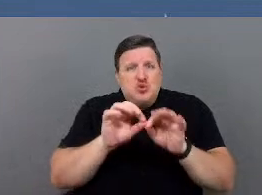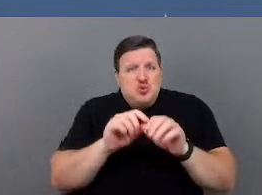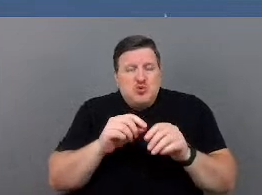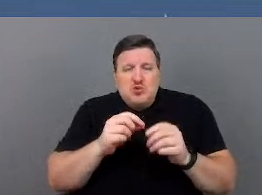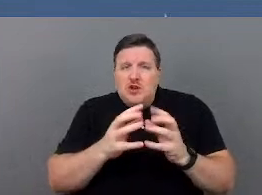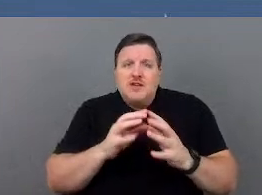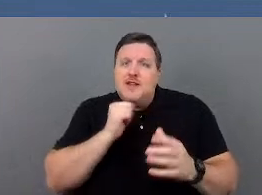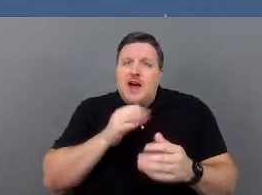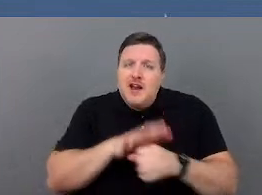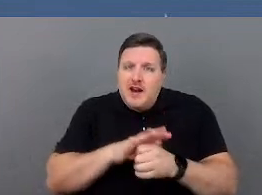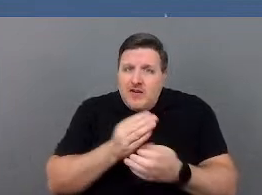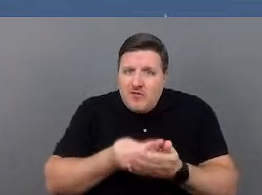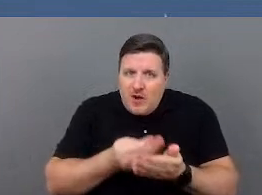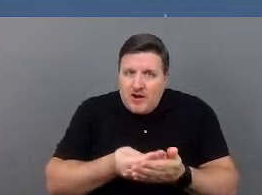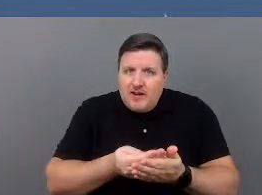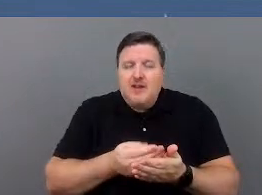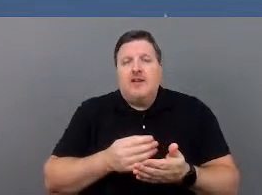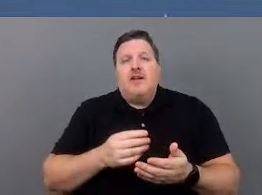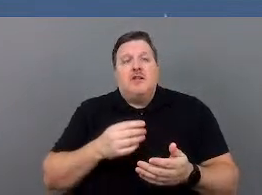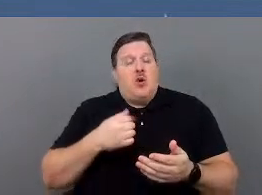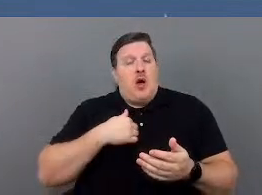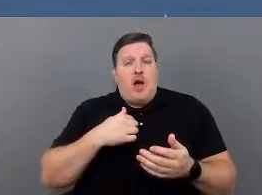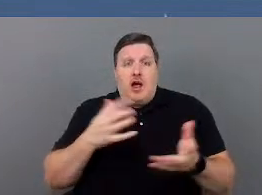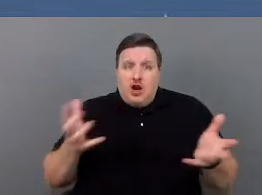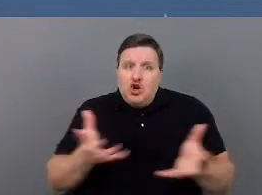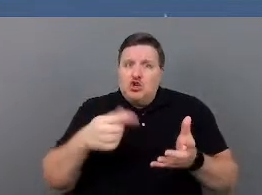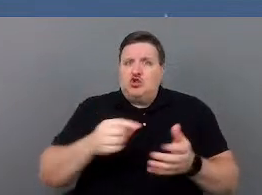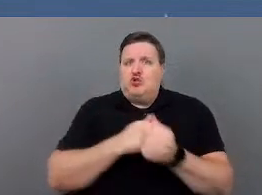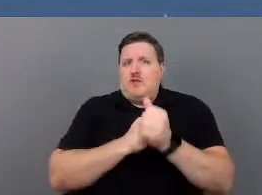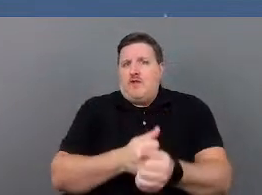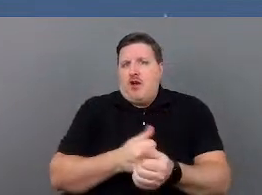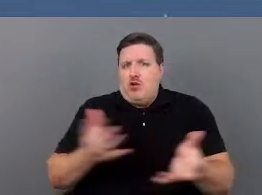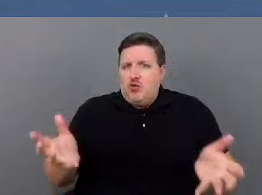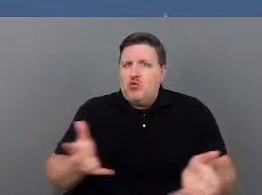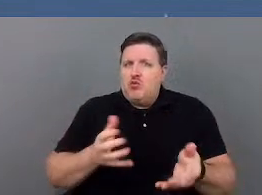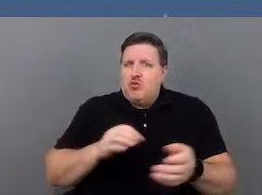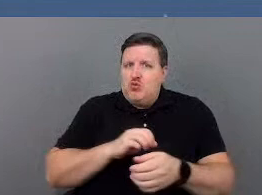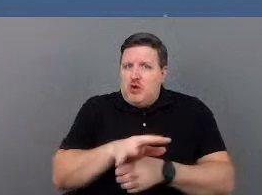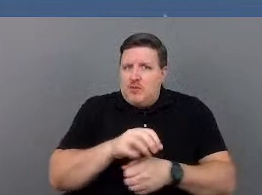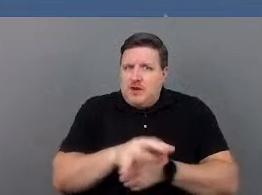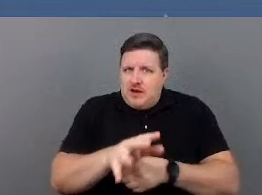STANDARDS FULLY FUND 8 FULL-TIME INVESTIGATORS AND LABOR ENFORCEMENT AND $800,000 IN OUTREACH AND EDUCATION.